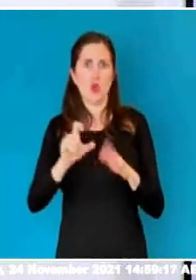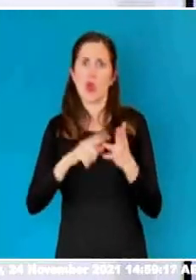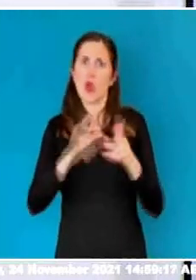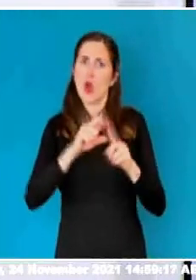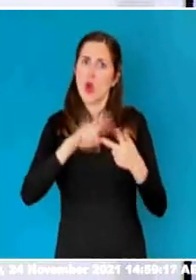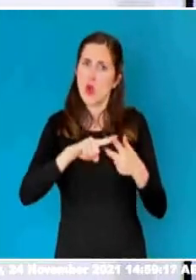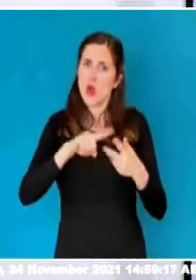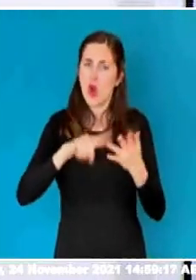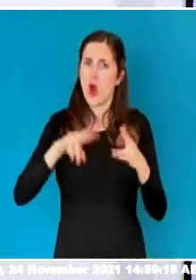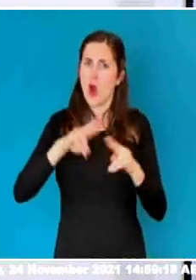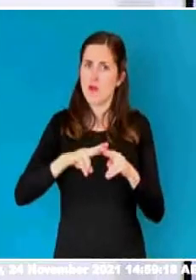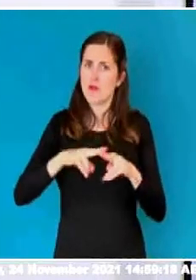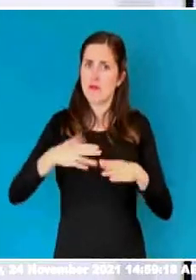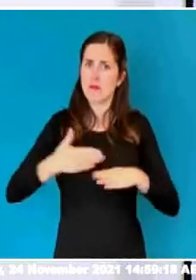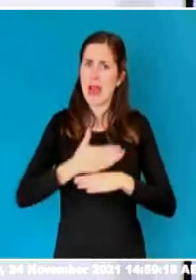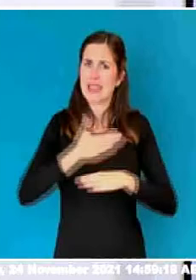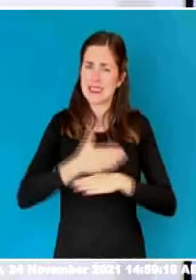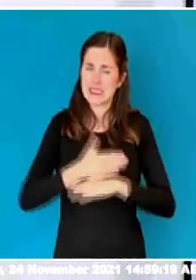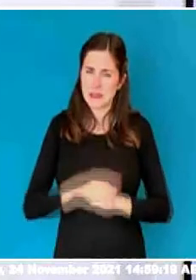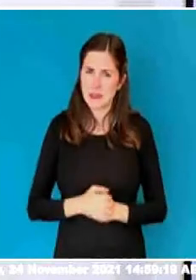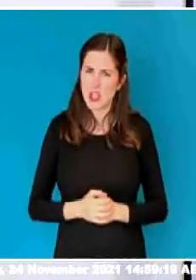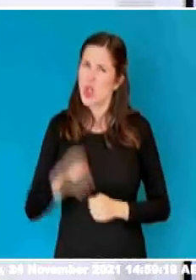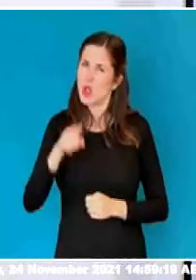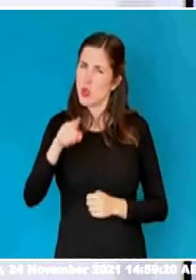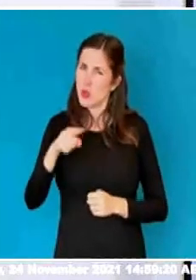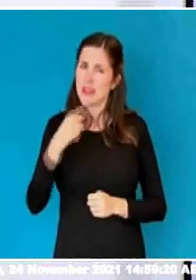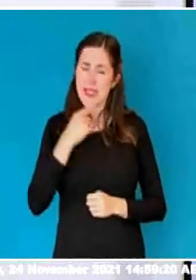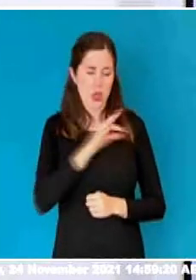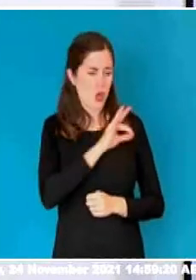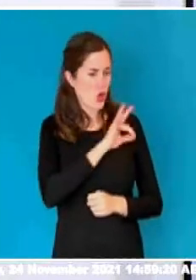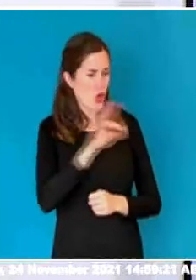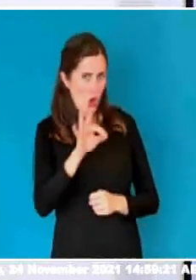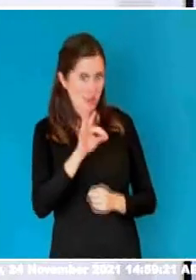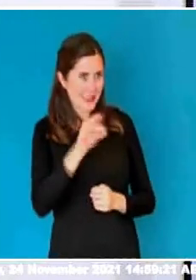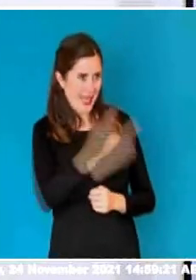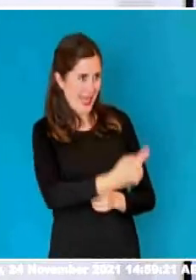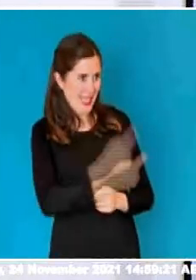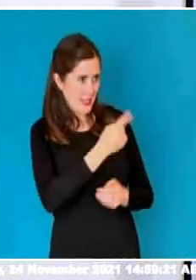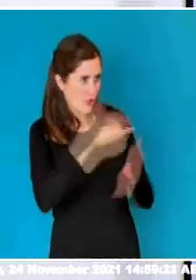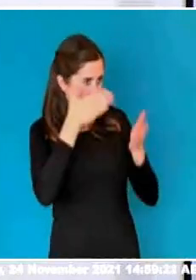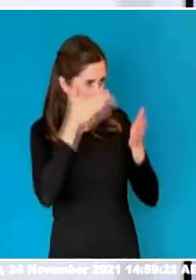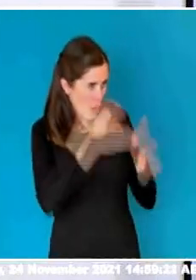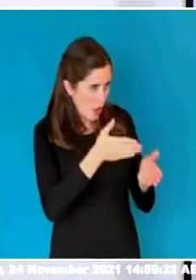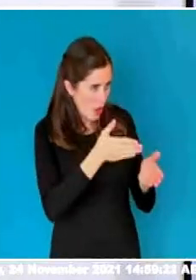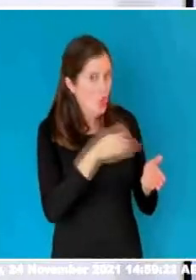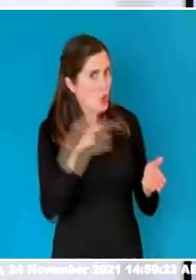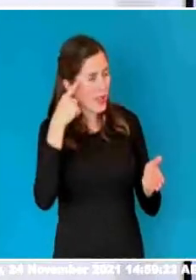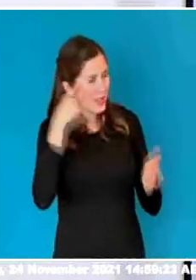So if the focus is not on the individuals but on the workplace, I'm just not sure why